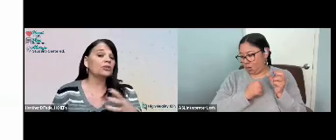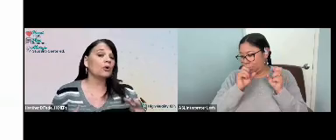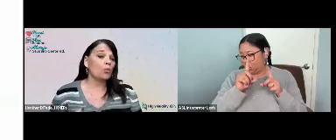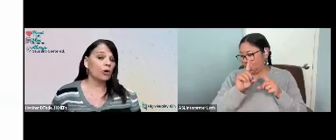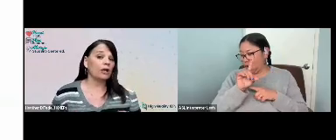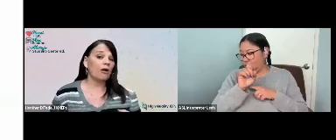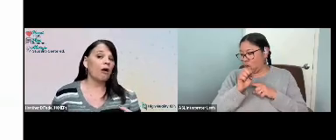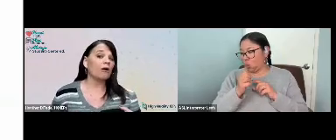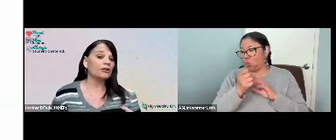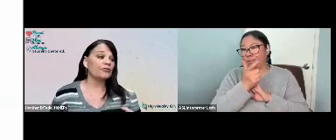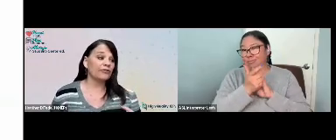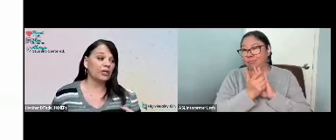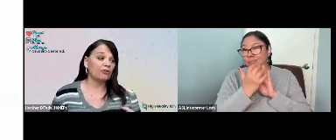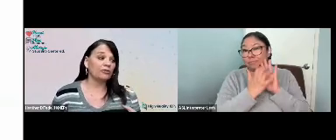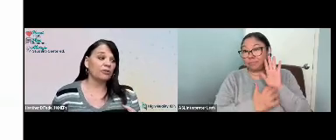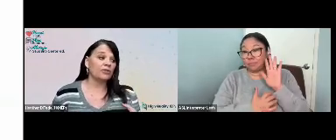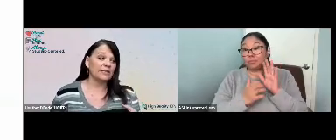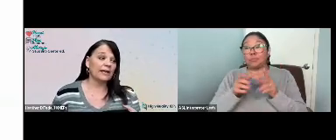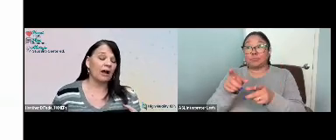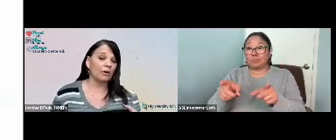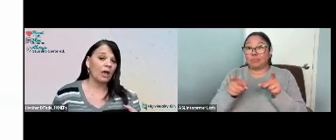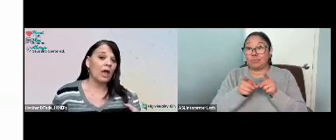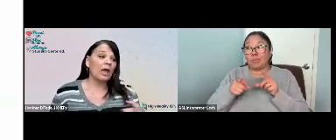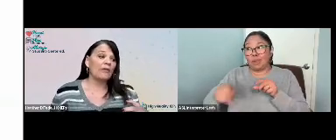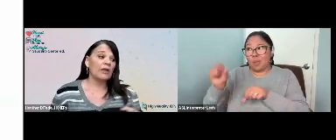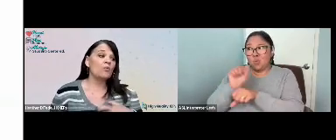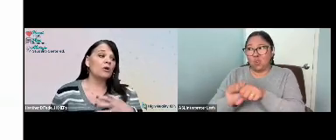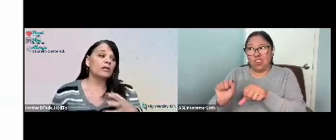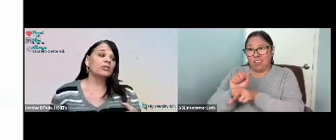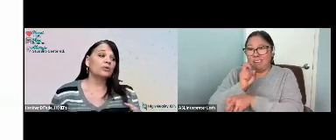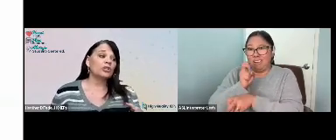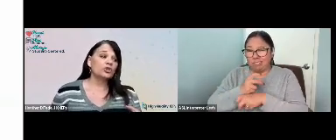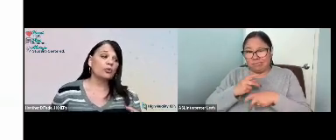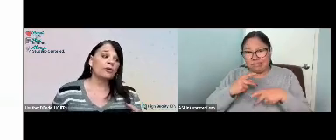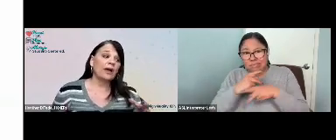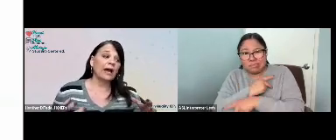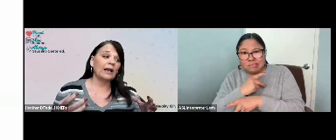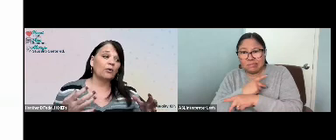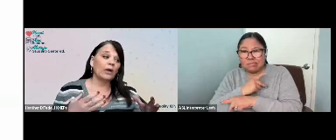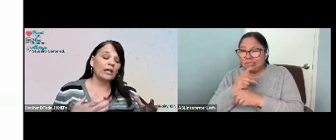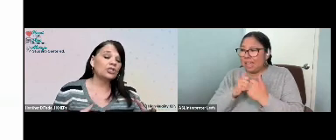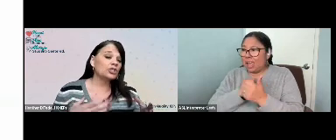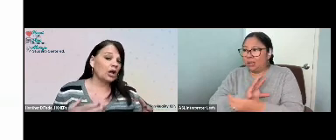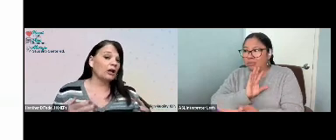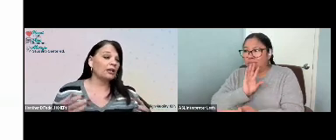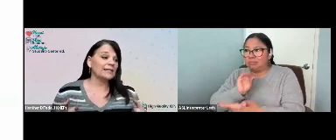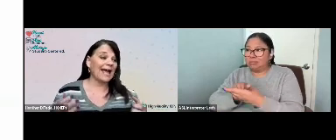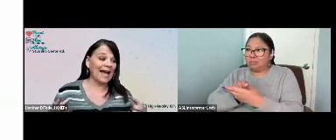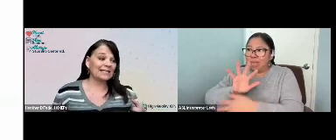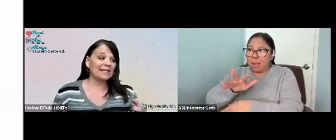And districts are working hard to figure this out and they're working to ensure that each child has